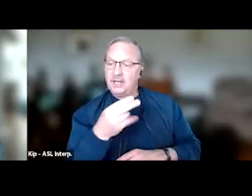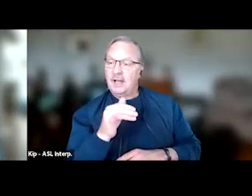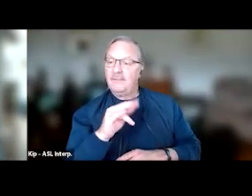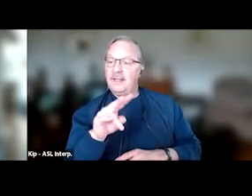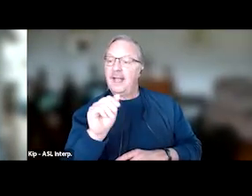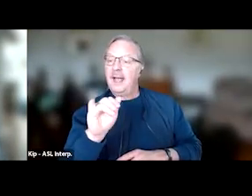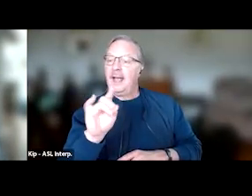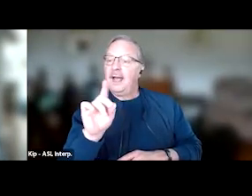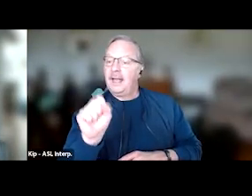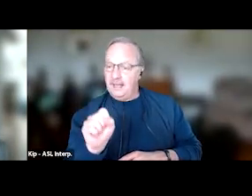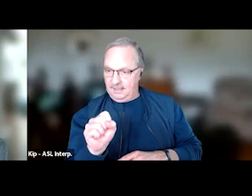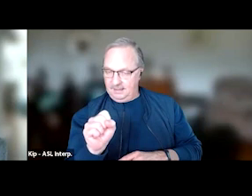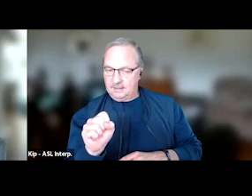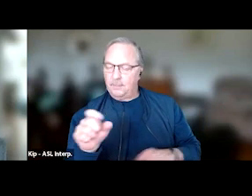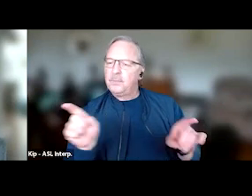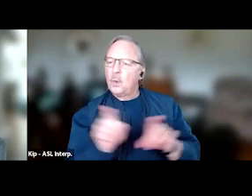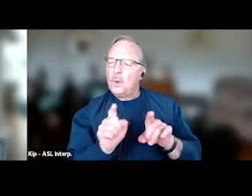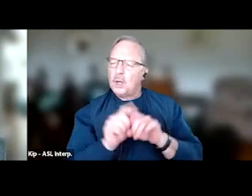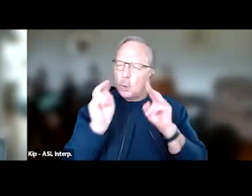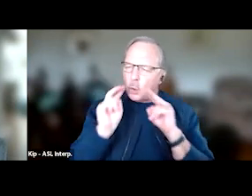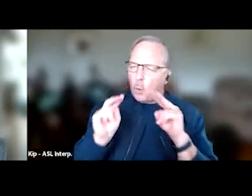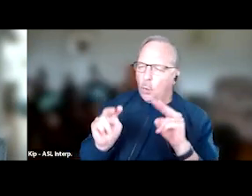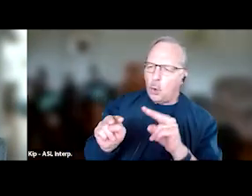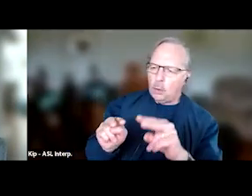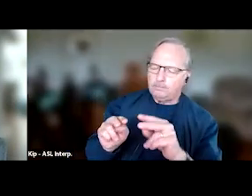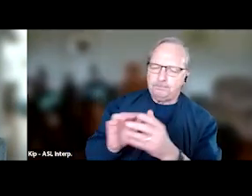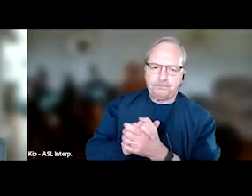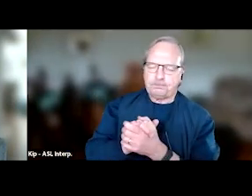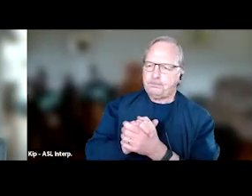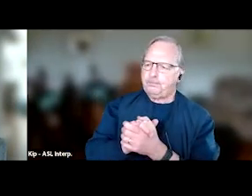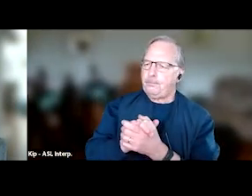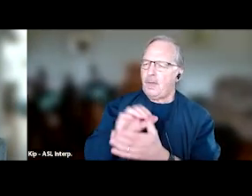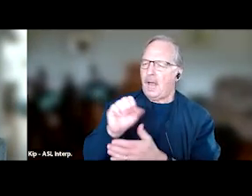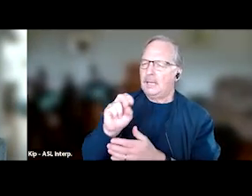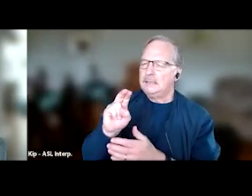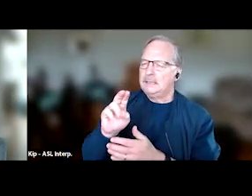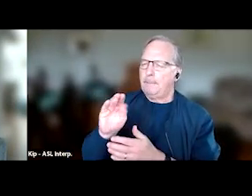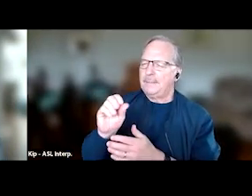And then we could also look at substance use by patient population.